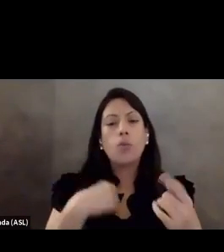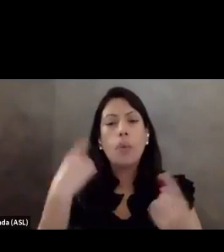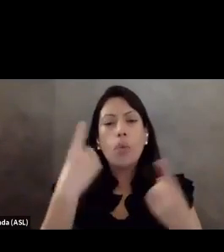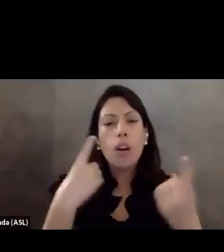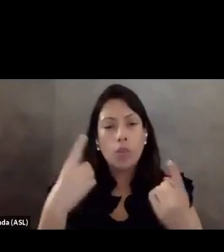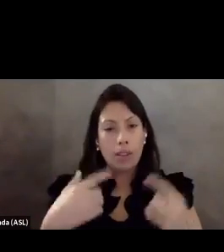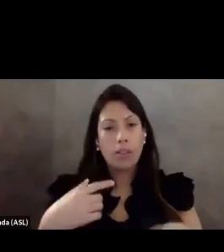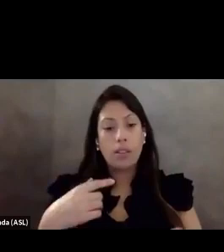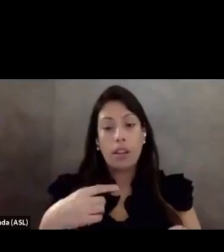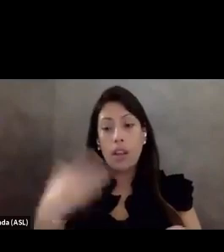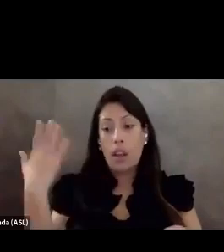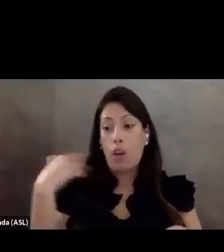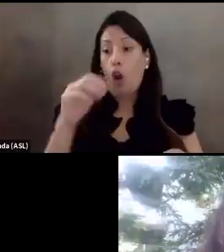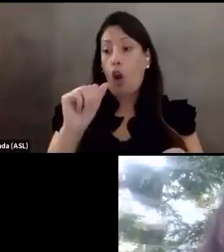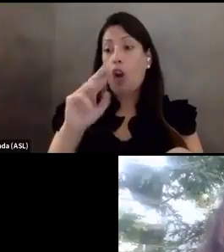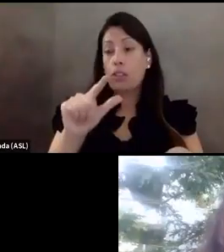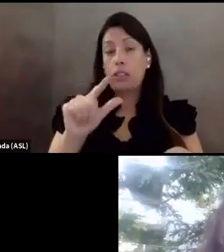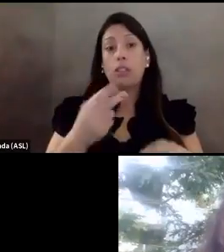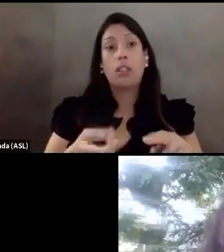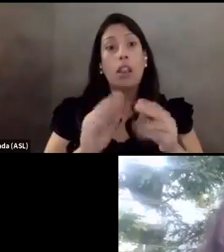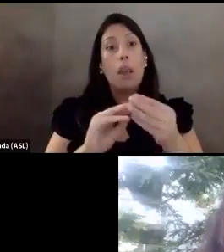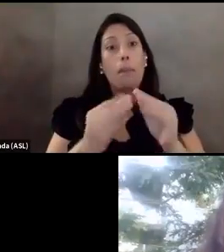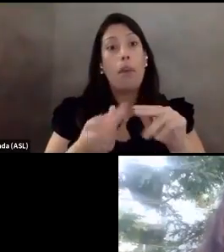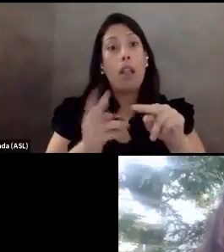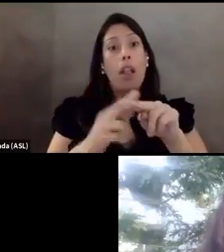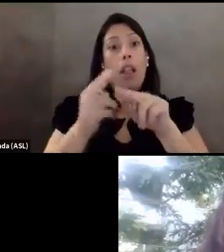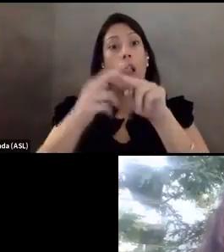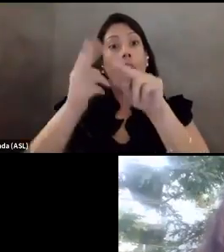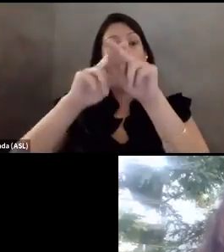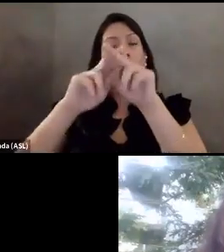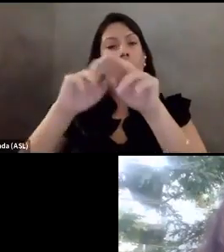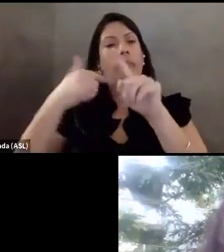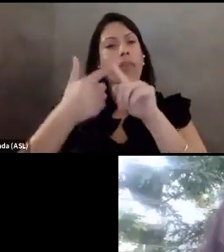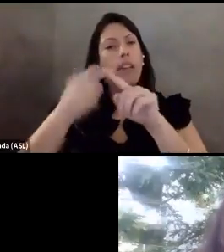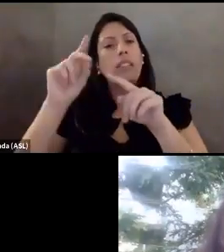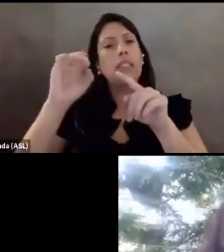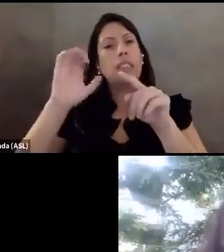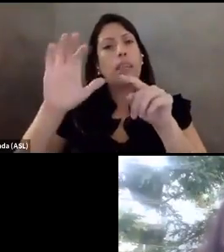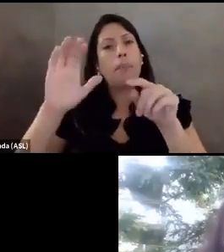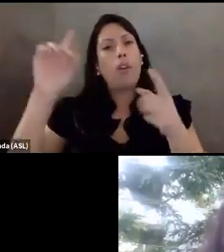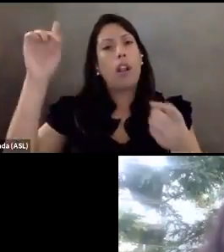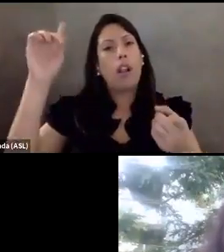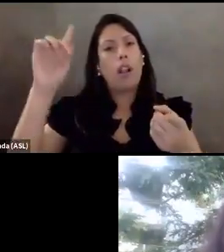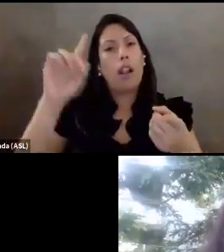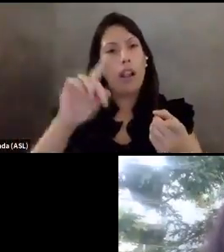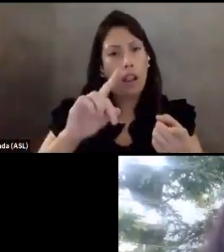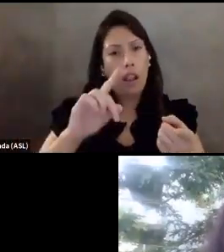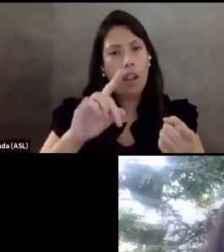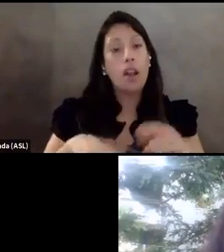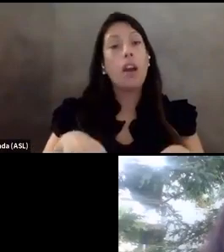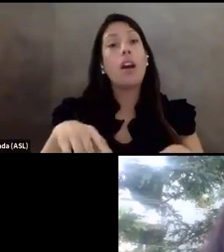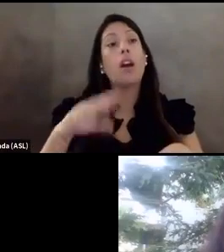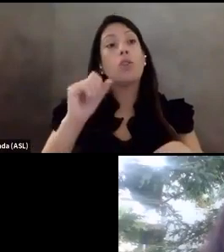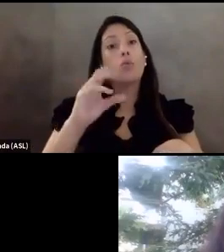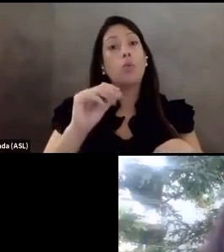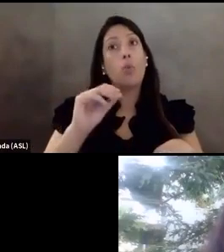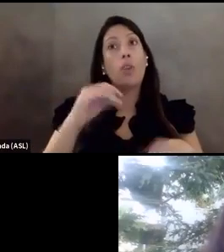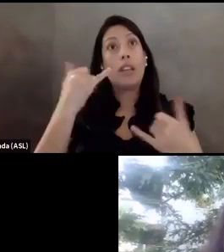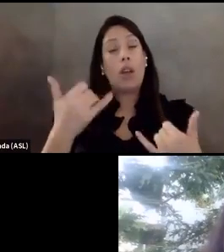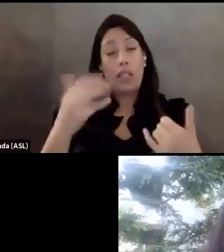August and cases starting going down in December. And it seems just looking at the data that we're now in this more consistent pattern.